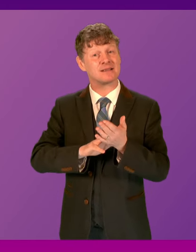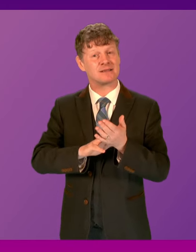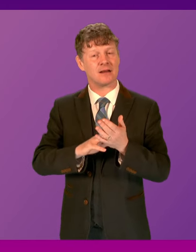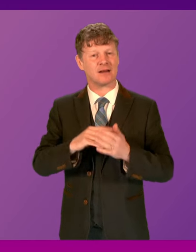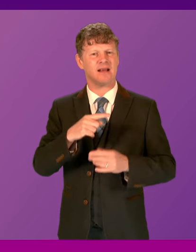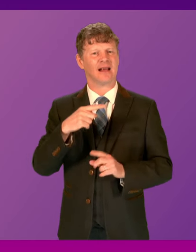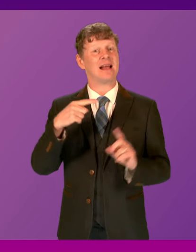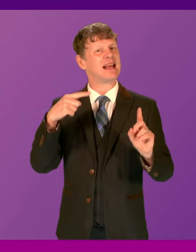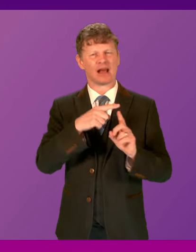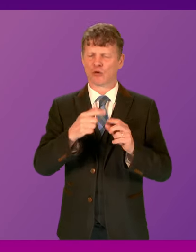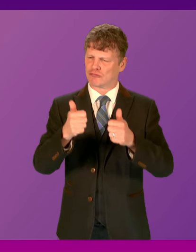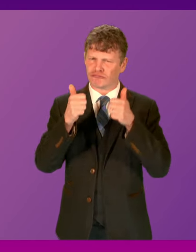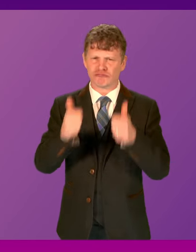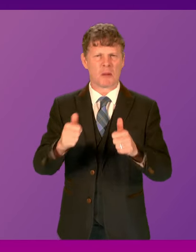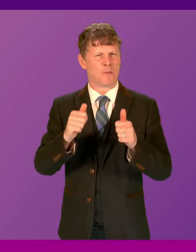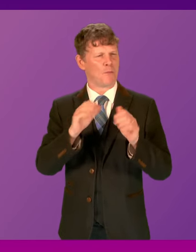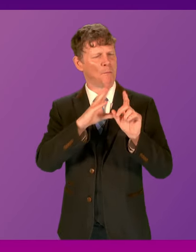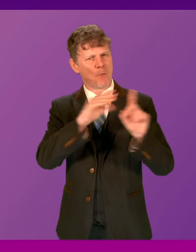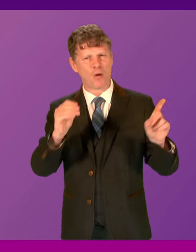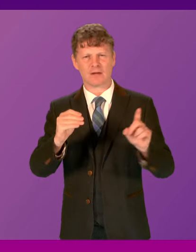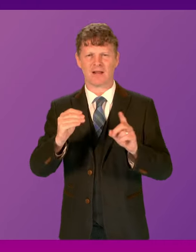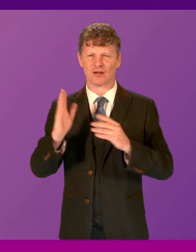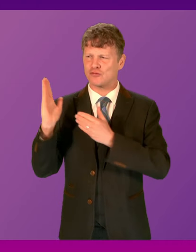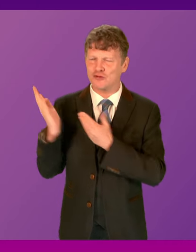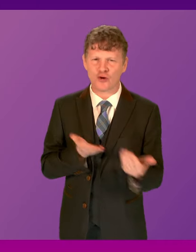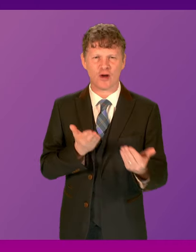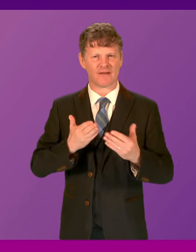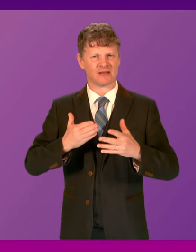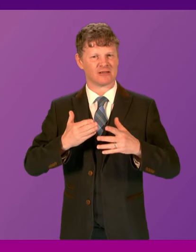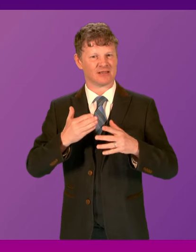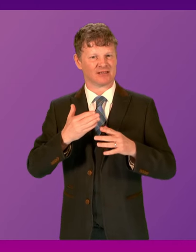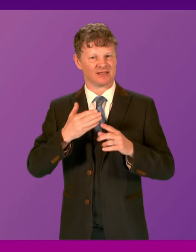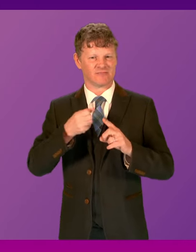First Minister and a model public servant. It is important that he was also a fierce defender of